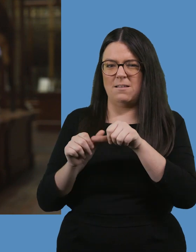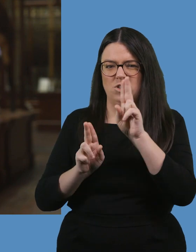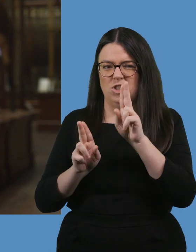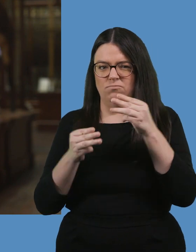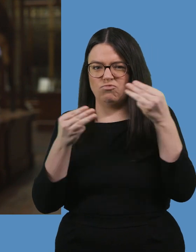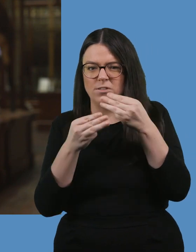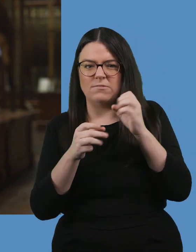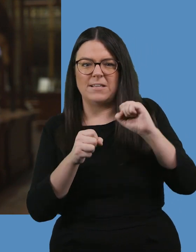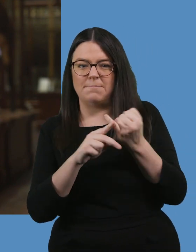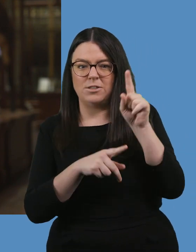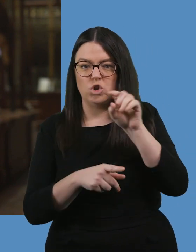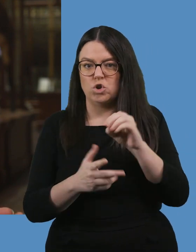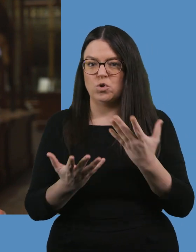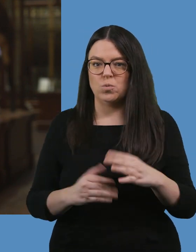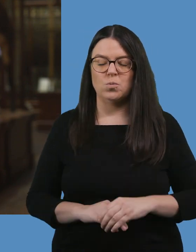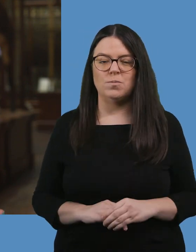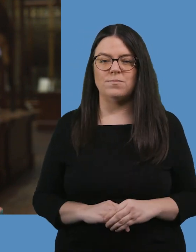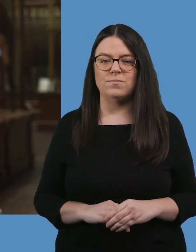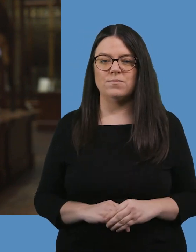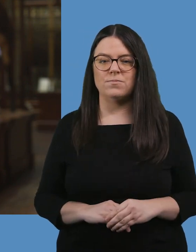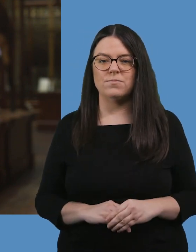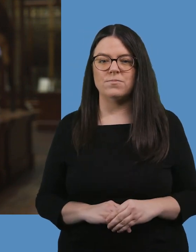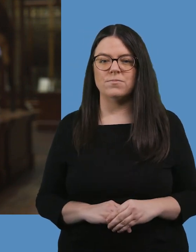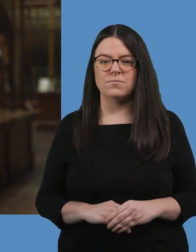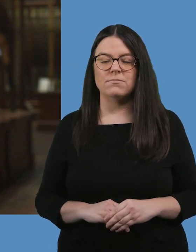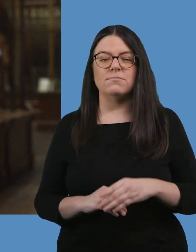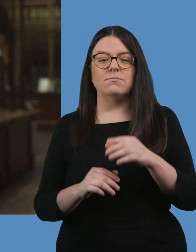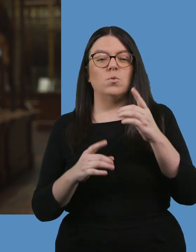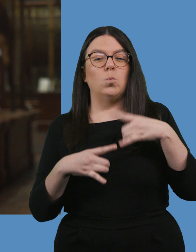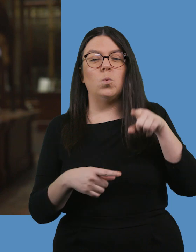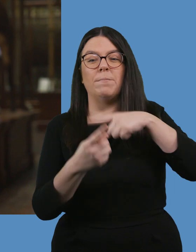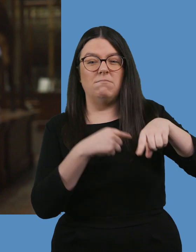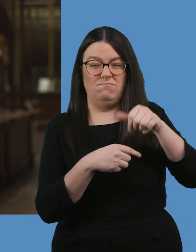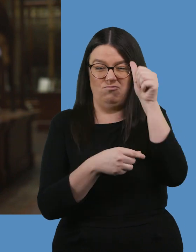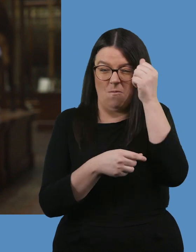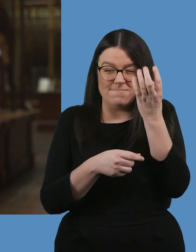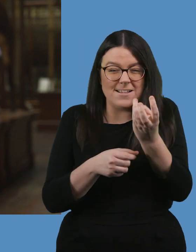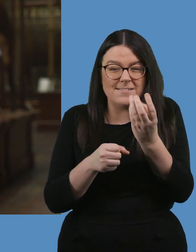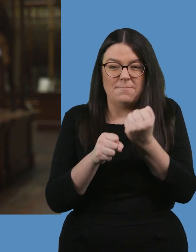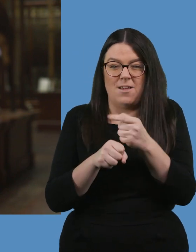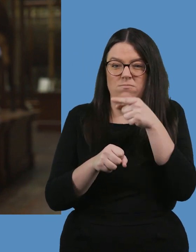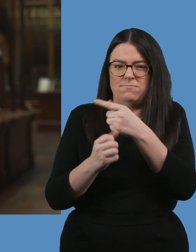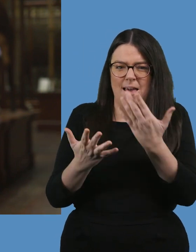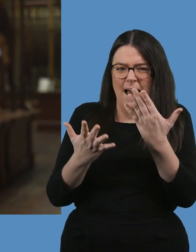should be protected or kept in zoos. However, humans knew very little about how to keep them,